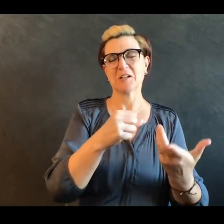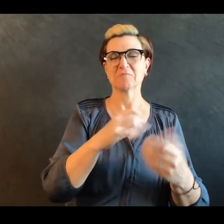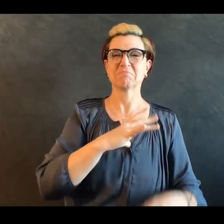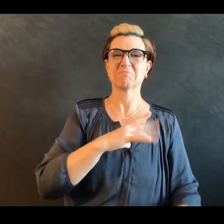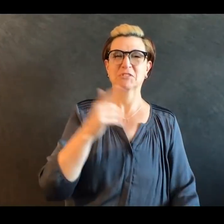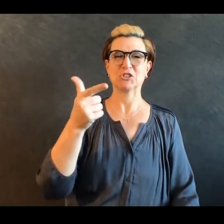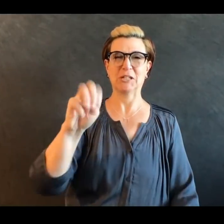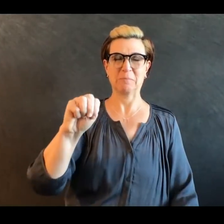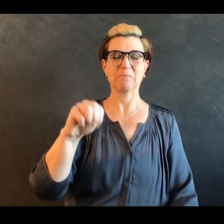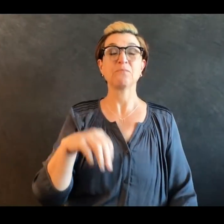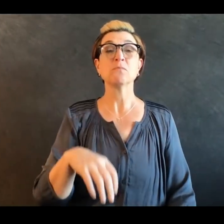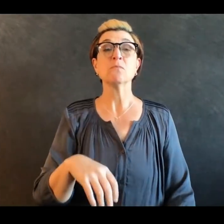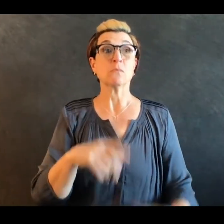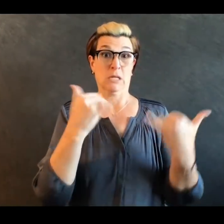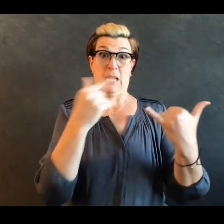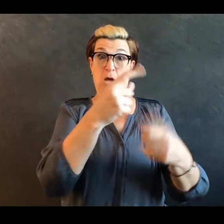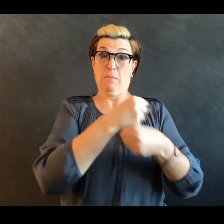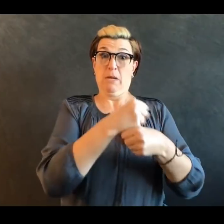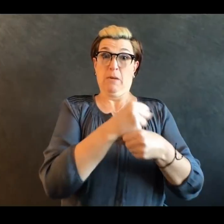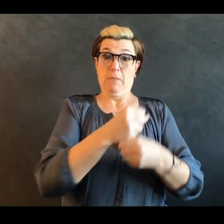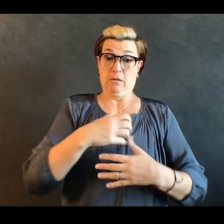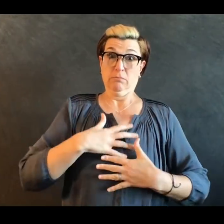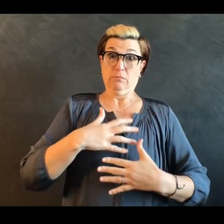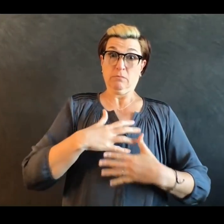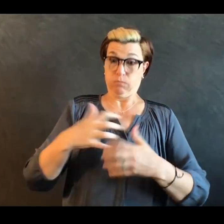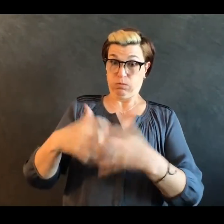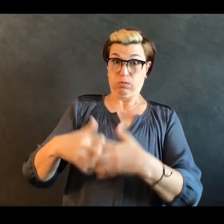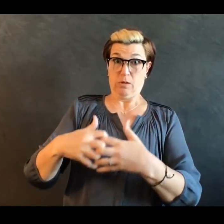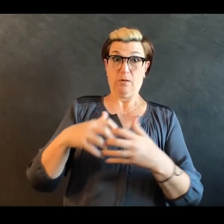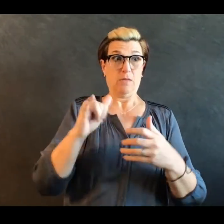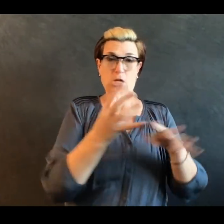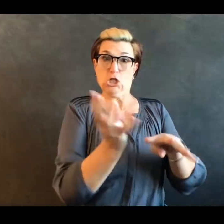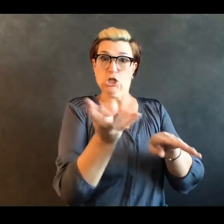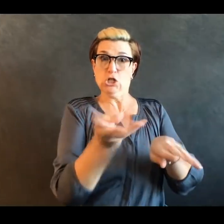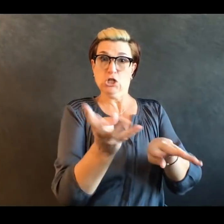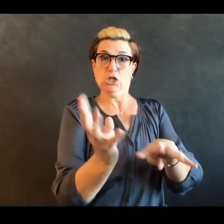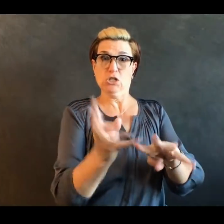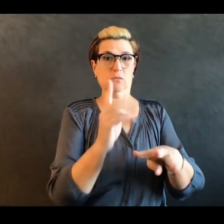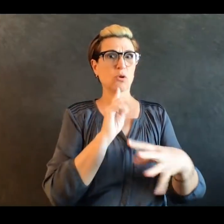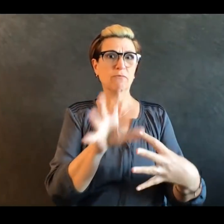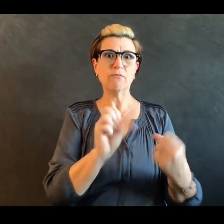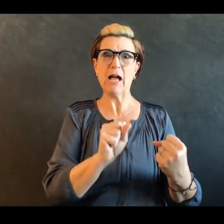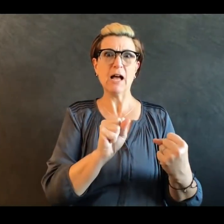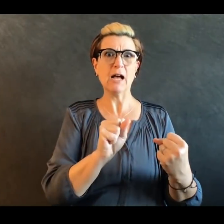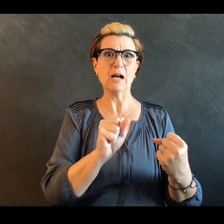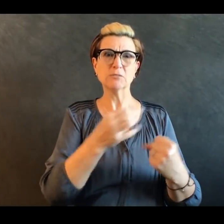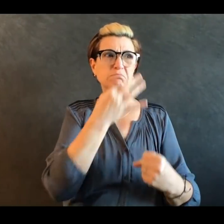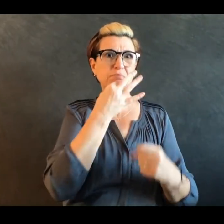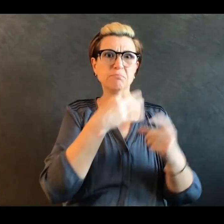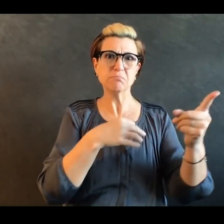they're coming out of the factory very rapidly at a clip that nobody can even believe but we have others also doing it and these are very high-grade